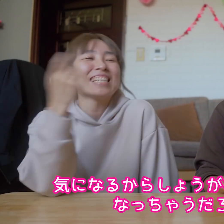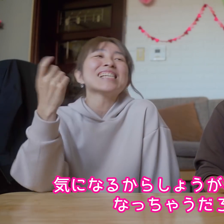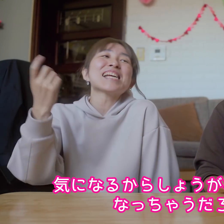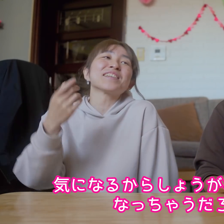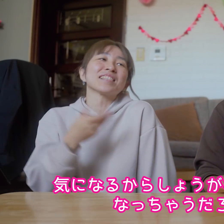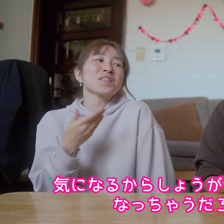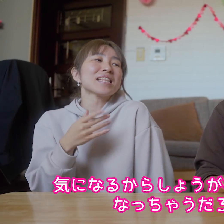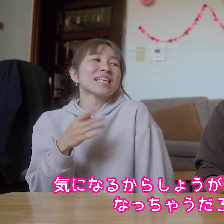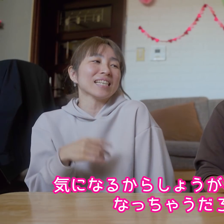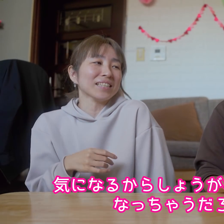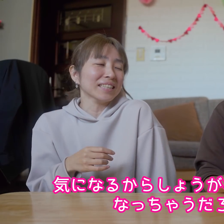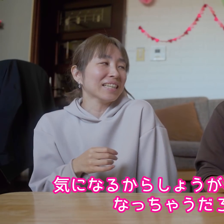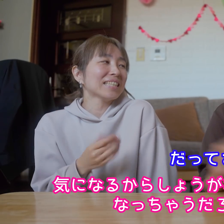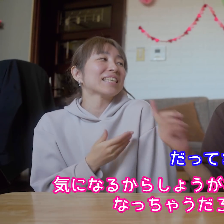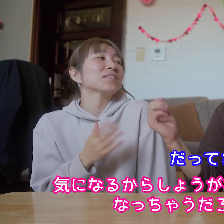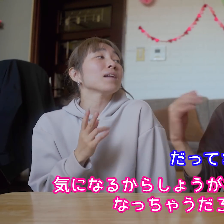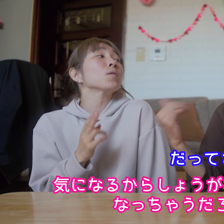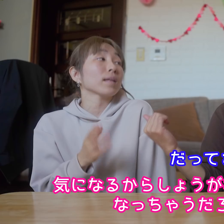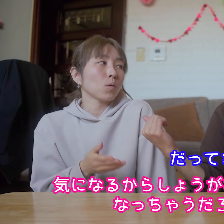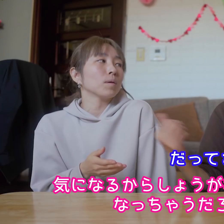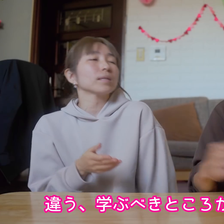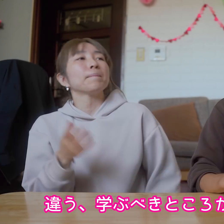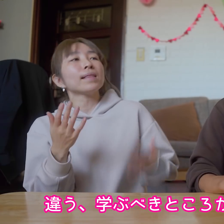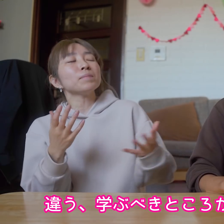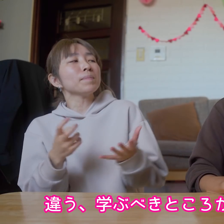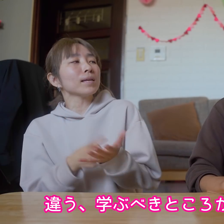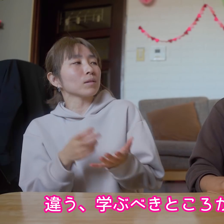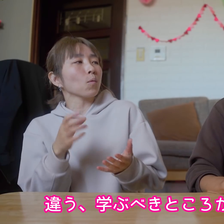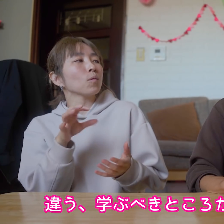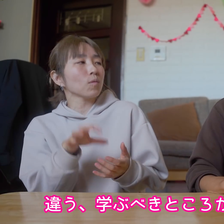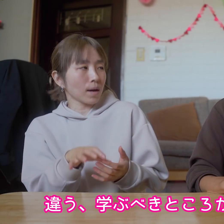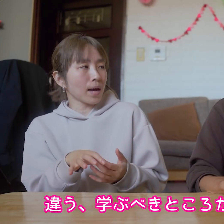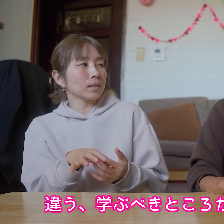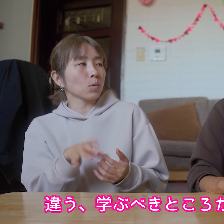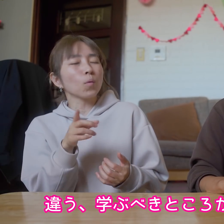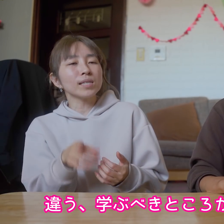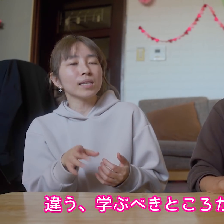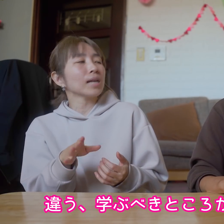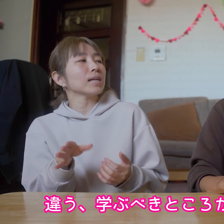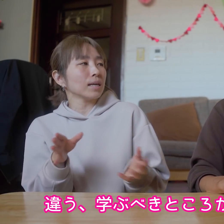(Mom)You can't help but be concerned about it, but... (Dad)You said so earlier, didn't you? (Mom)No. That's not what we need to learn from.